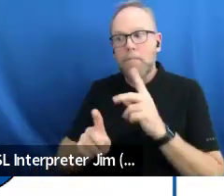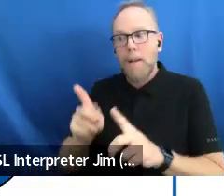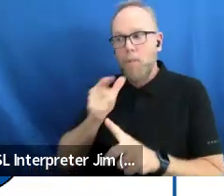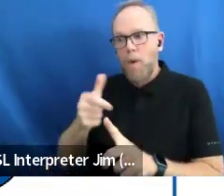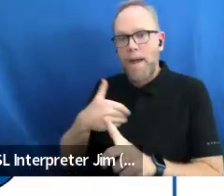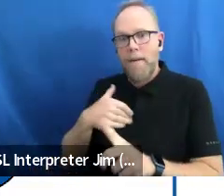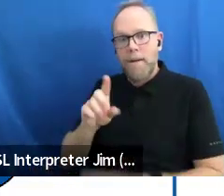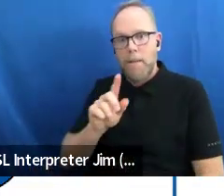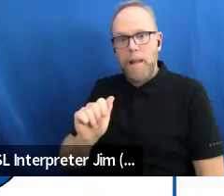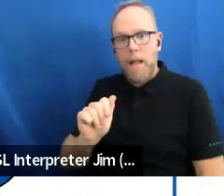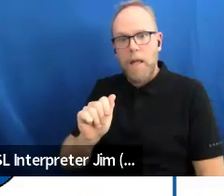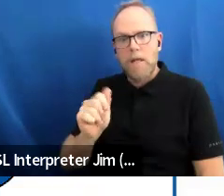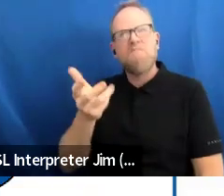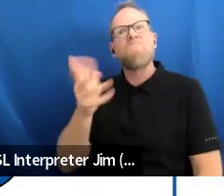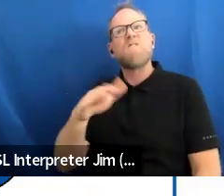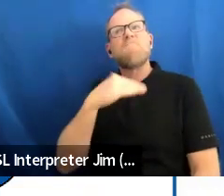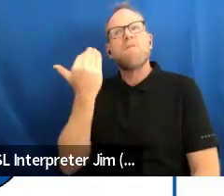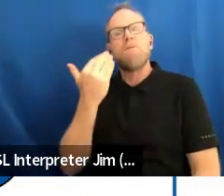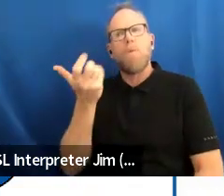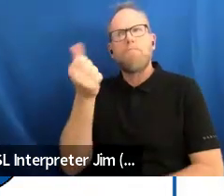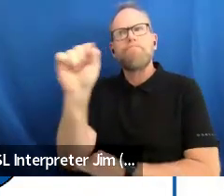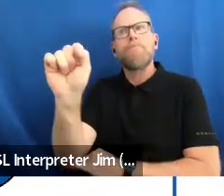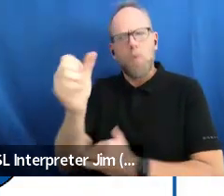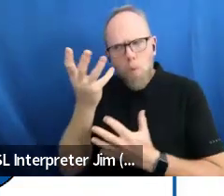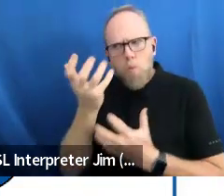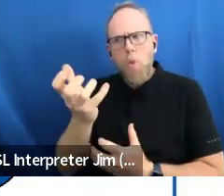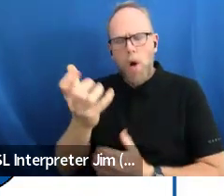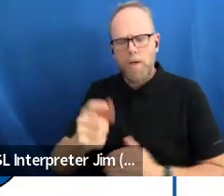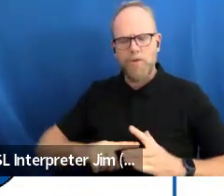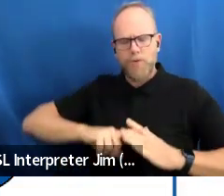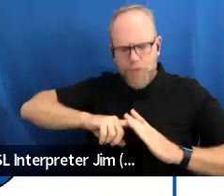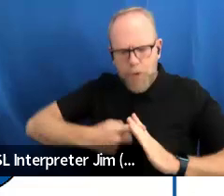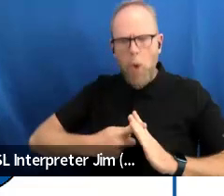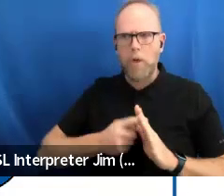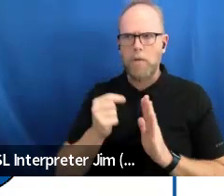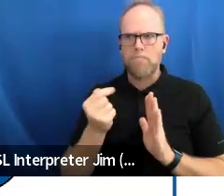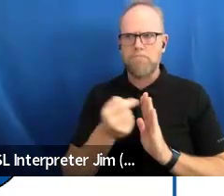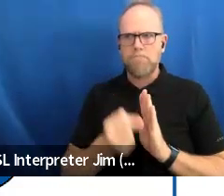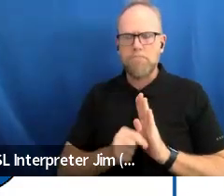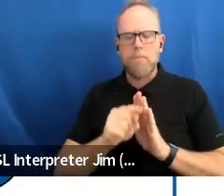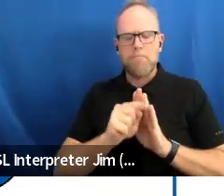to protest and say, we want the regulations implemented and signed and to become real.